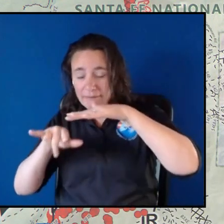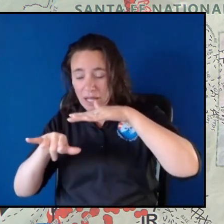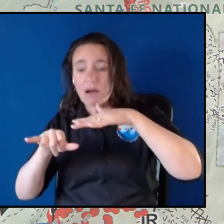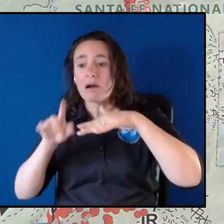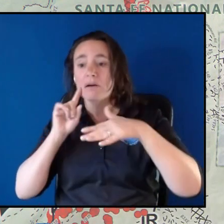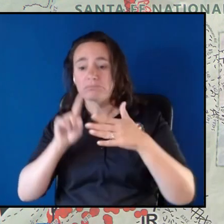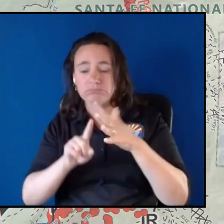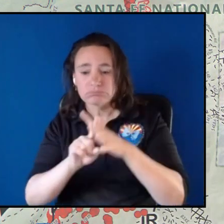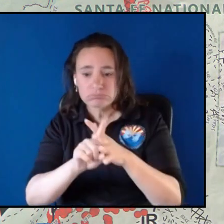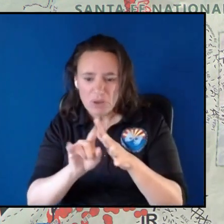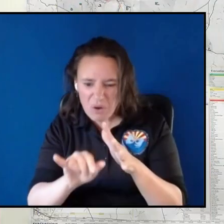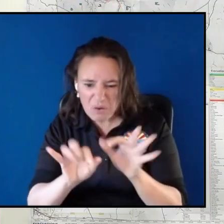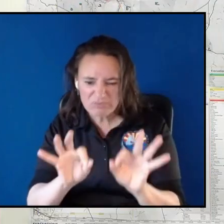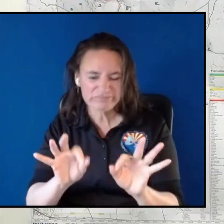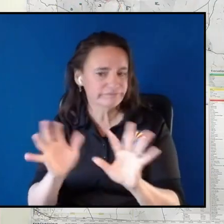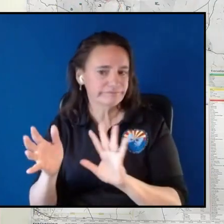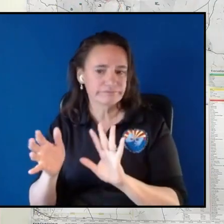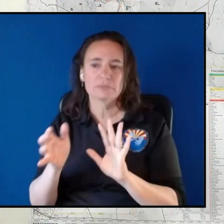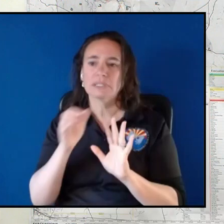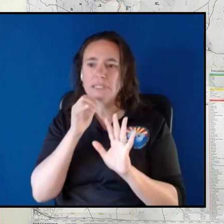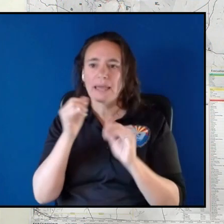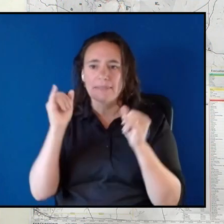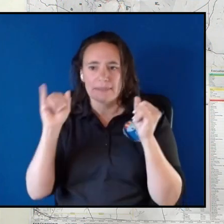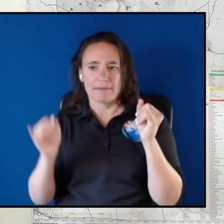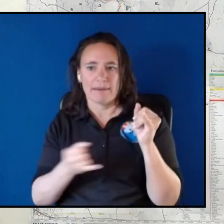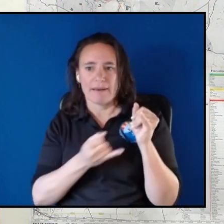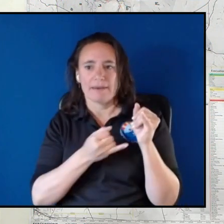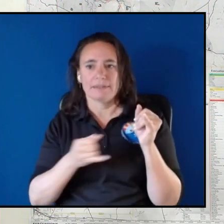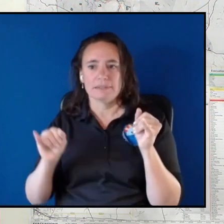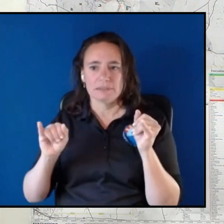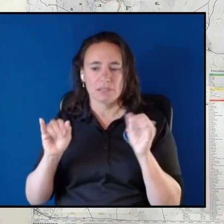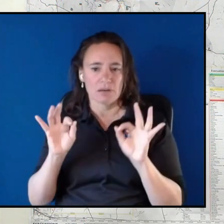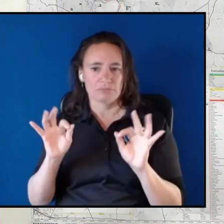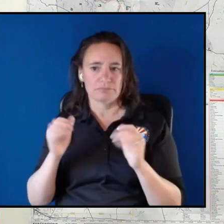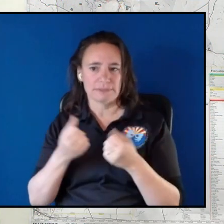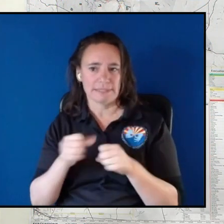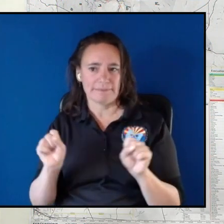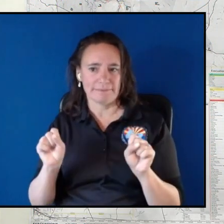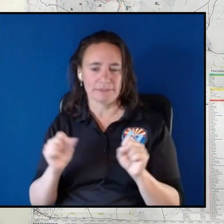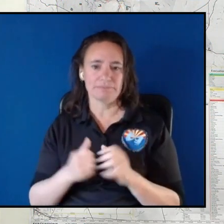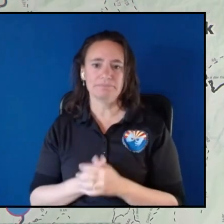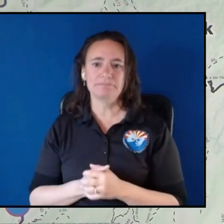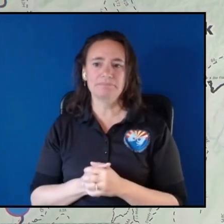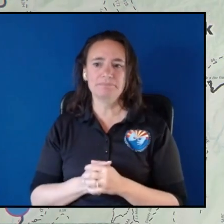Coming across to Barillas Peak, area where the activity